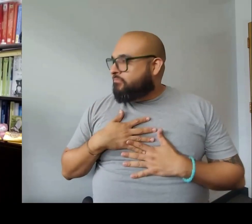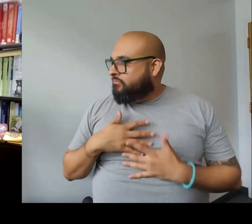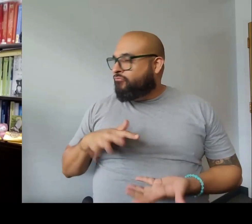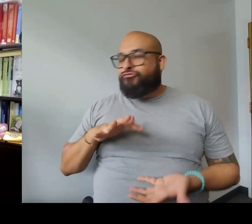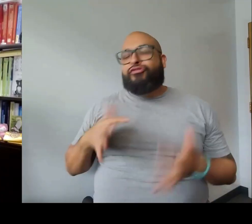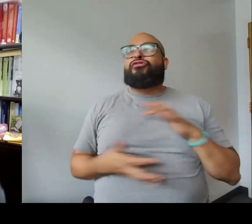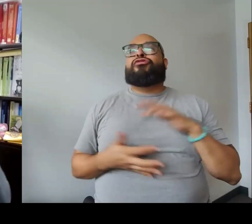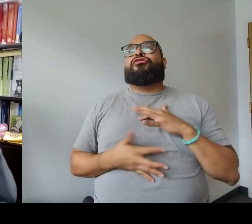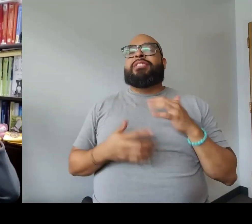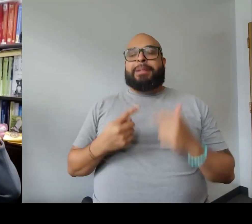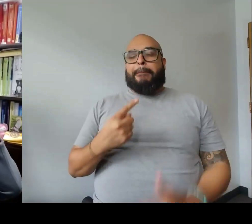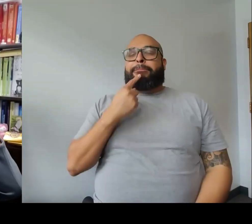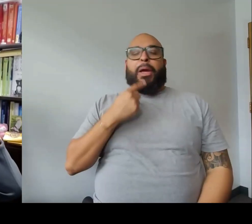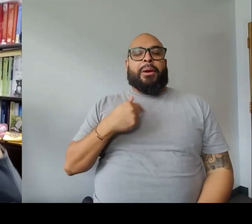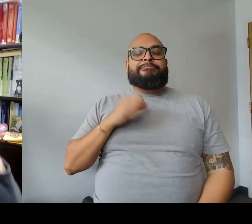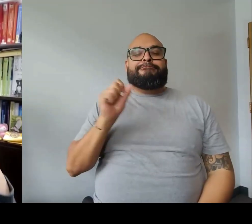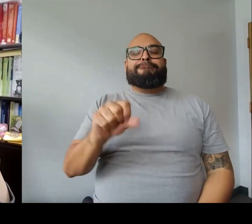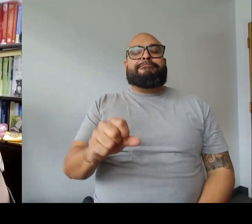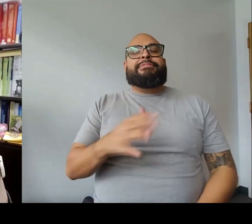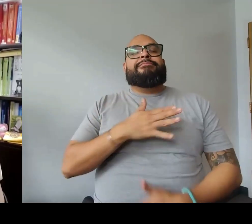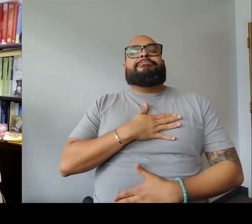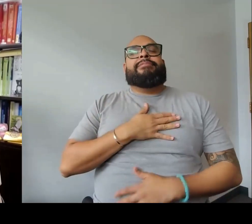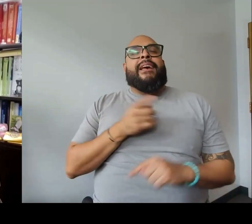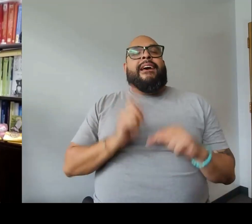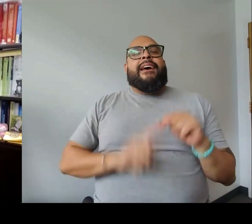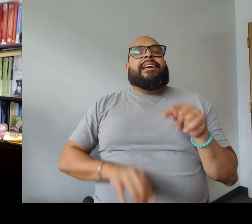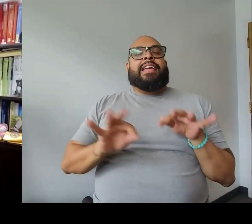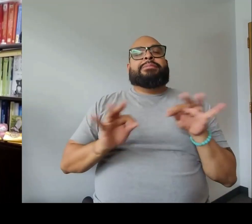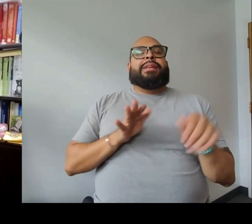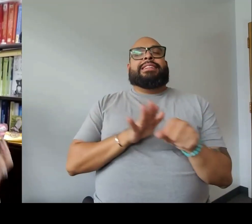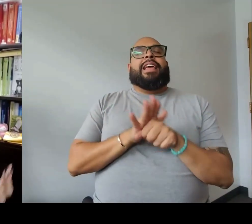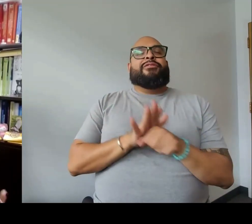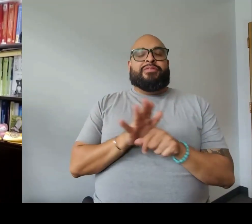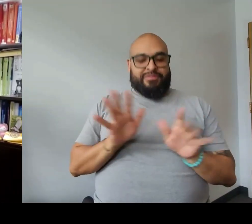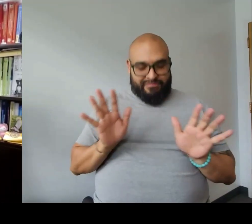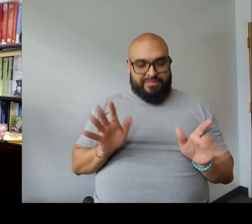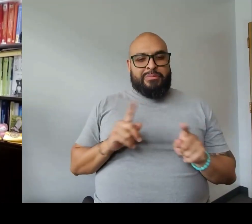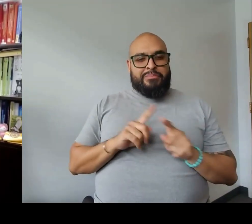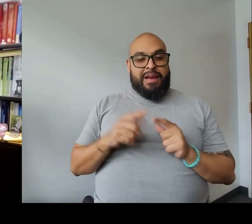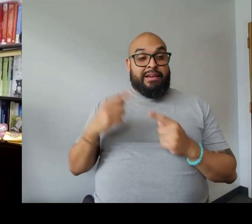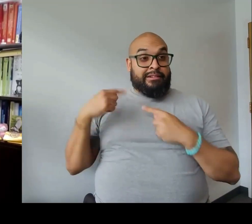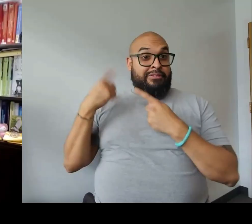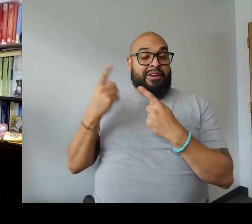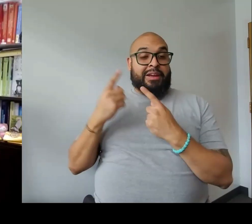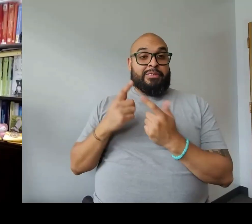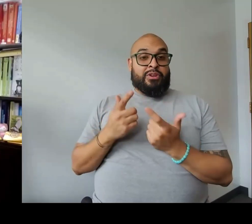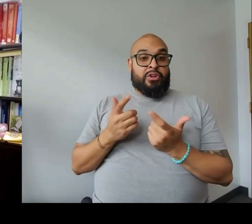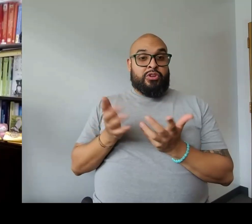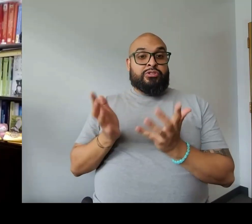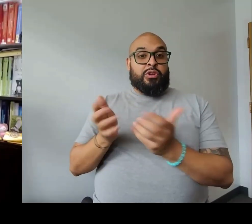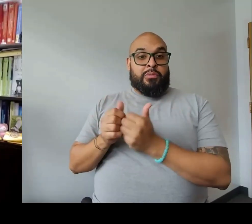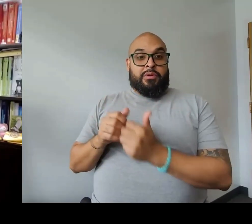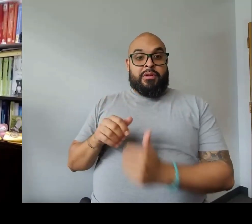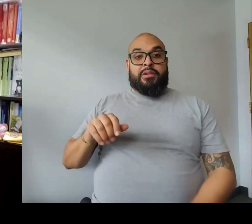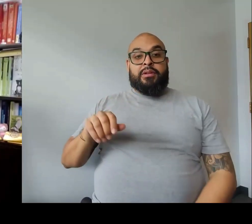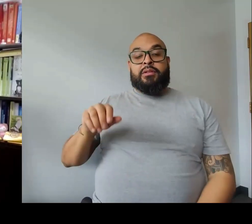I cannot tell you how devastated I was. I've been talking to APH and Riverside, the American